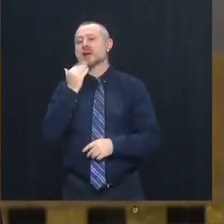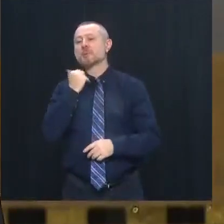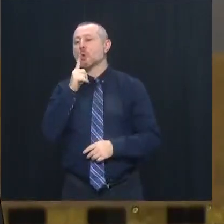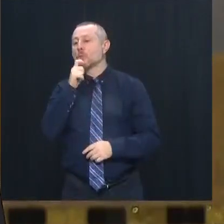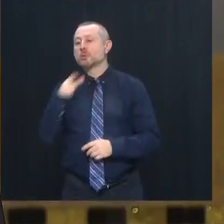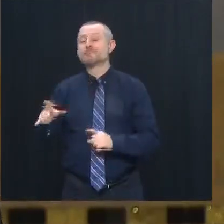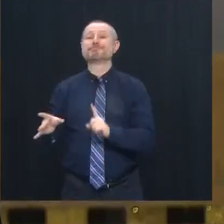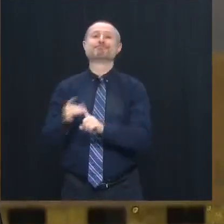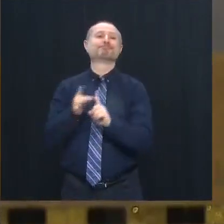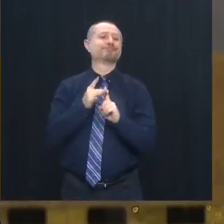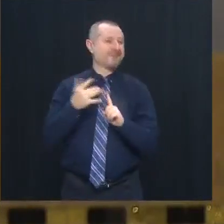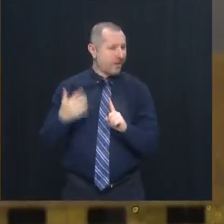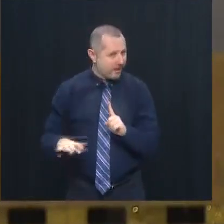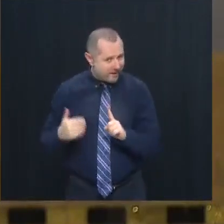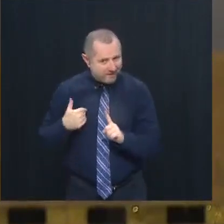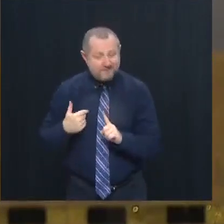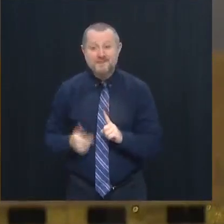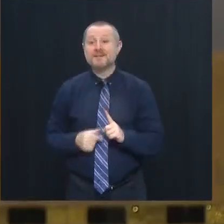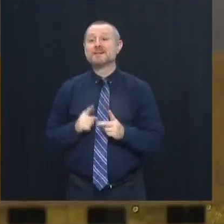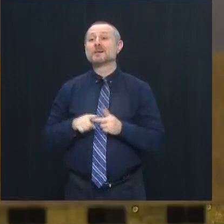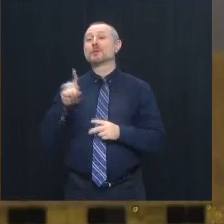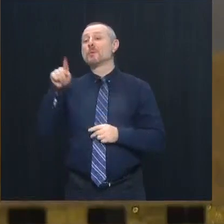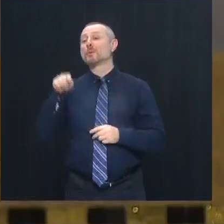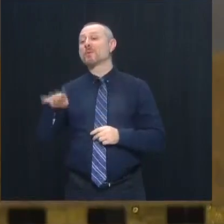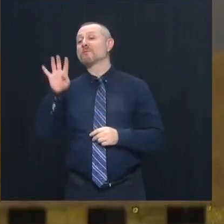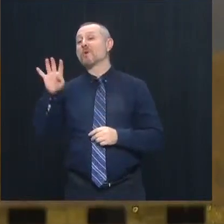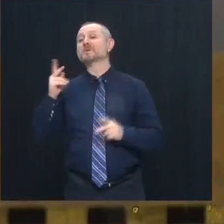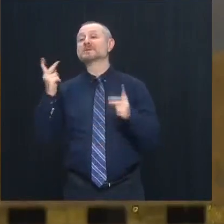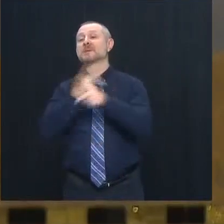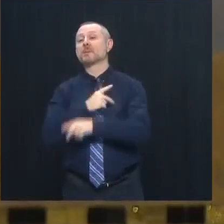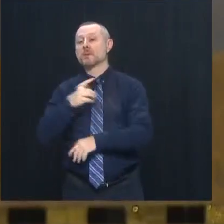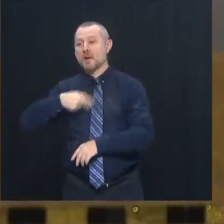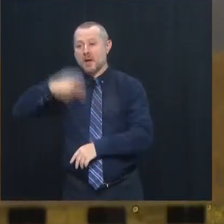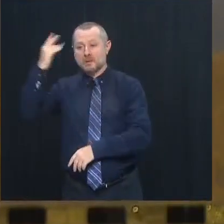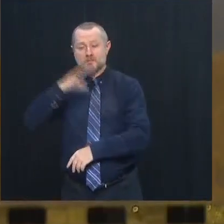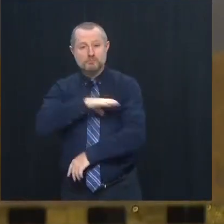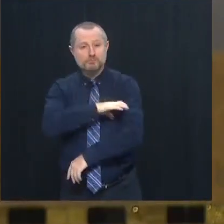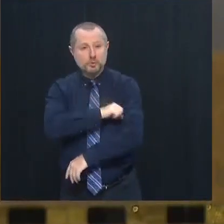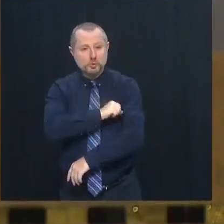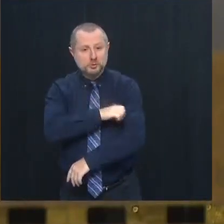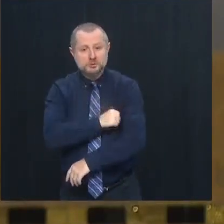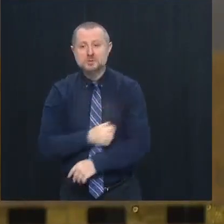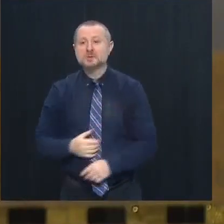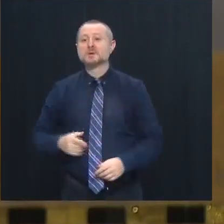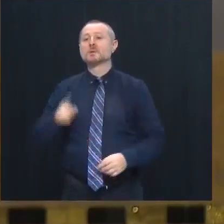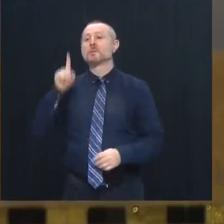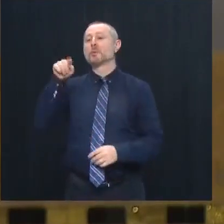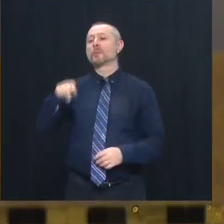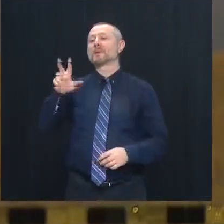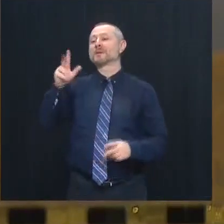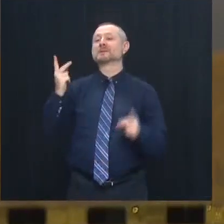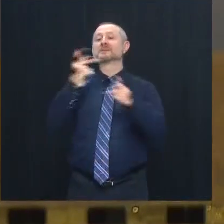THAT BLACKS WOULD DIE FROM THE VIRUS. BLACK POPULATIO S ARE 1.7 TIMES MORE LIKELY TO HAVE DIABETES,